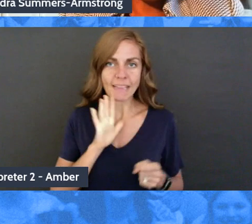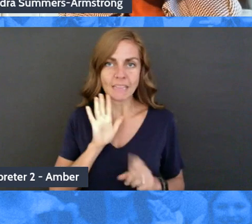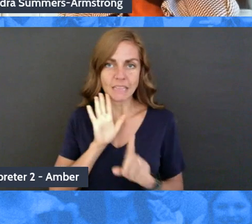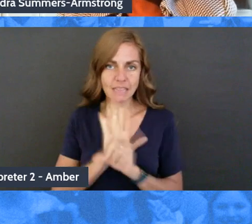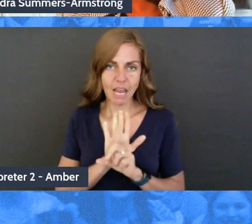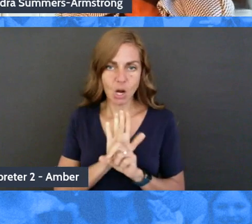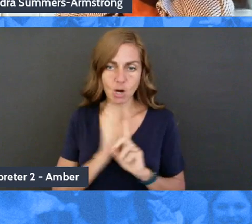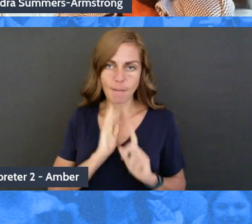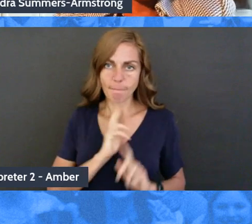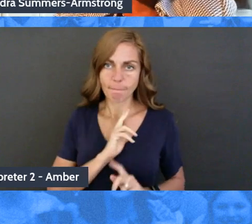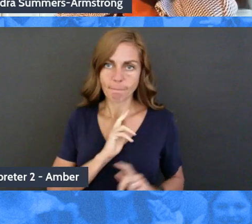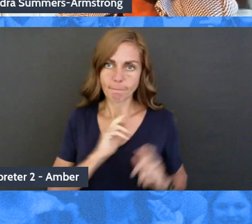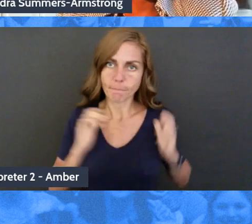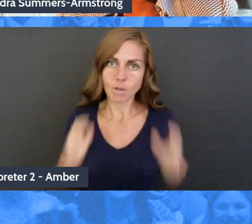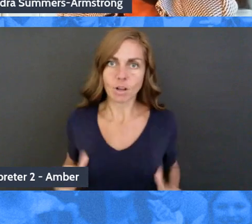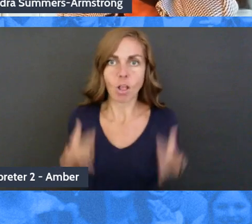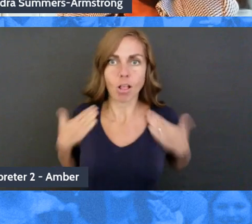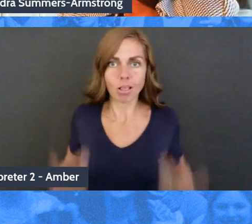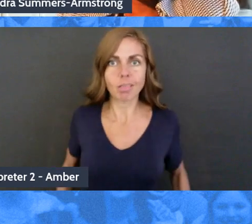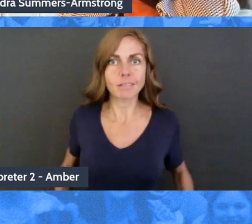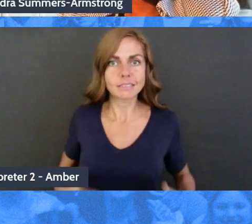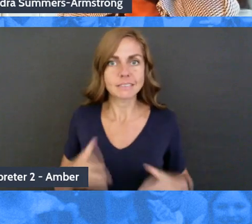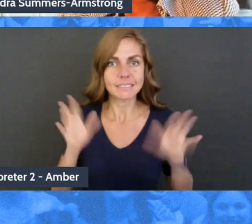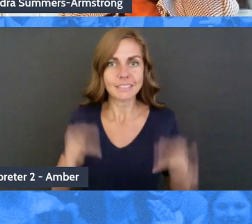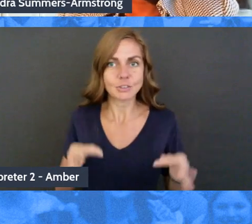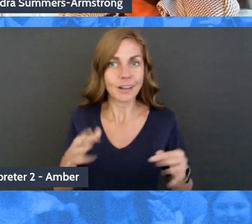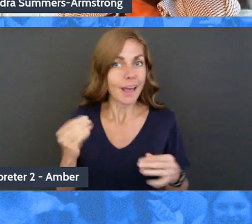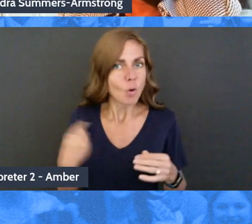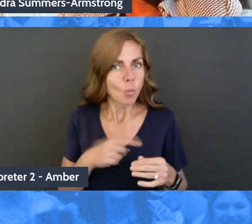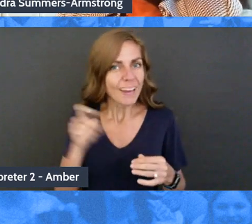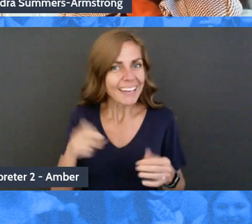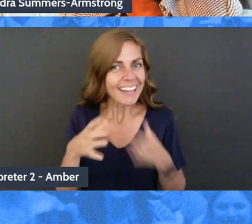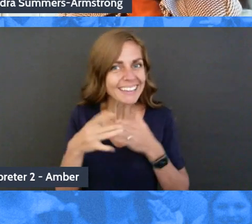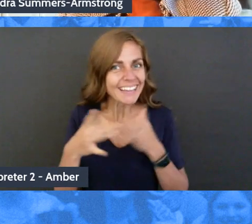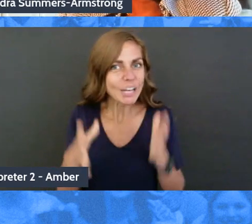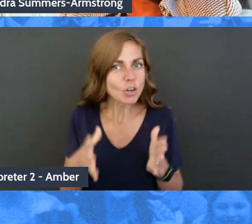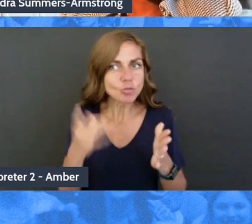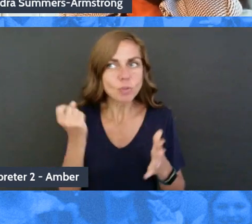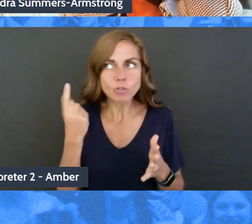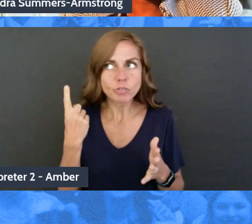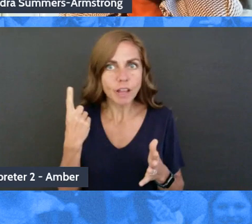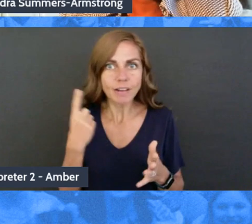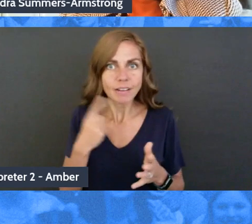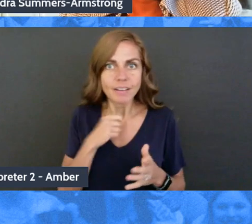And we need leaders who understand that it's not their place to play judge, to play jury,